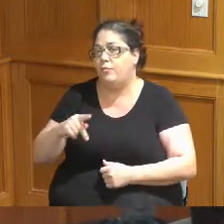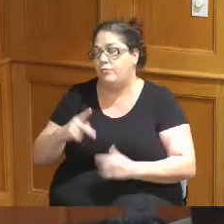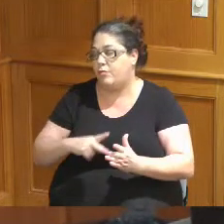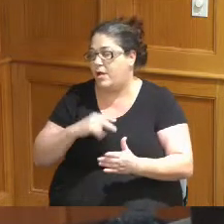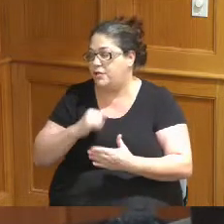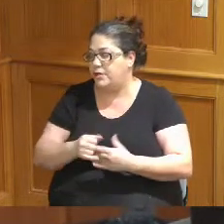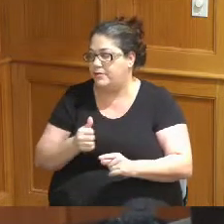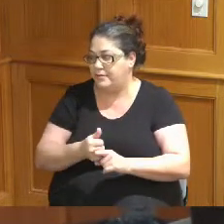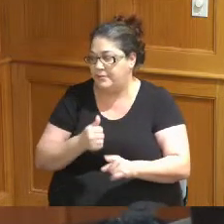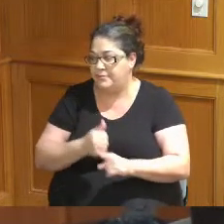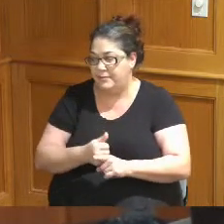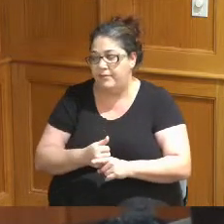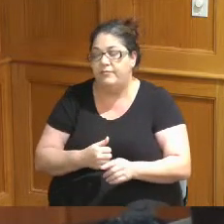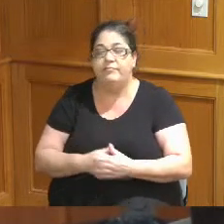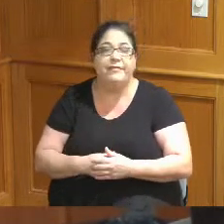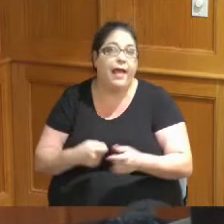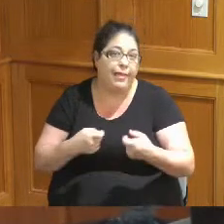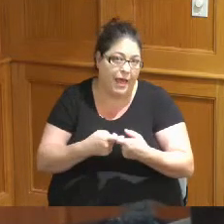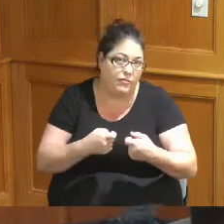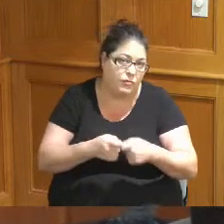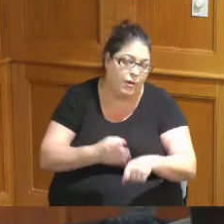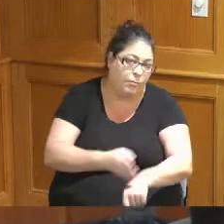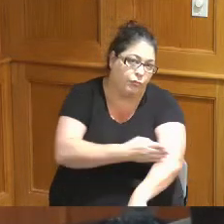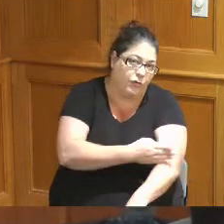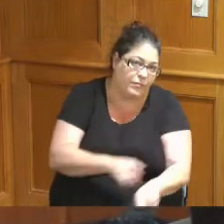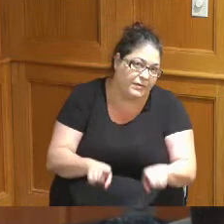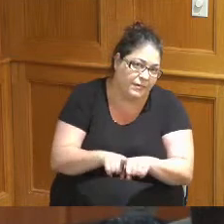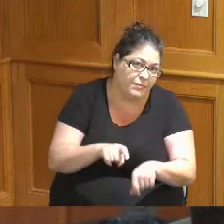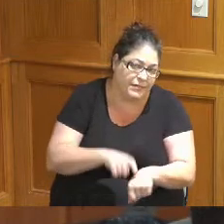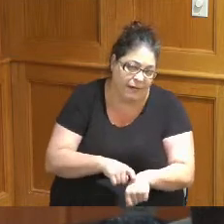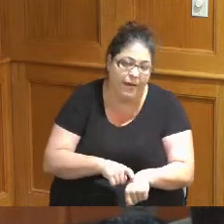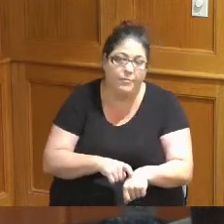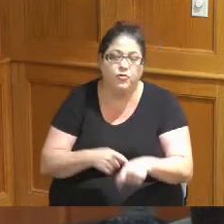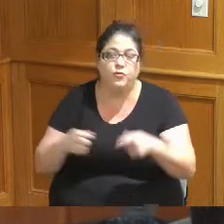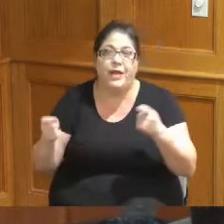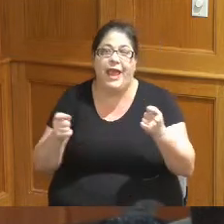related scope it's also electrical improvements at the same plant and is ready to proceed